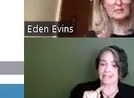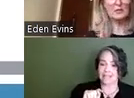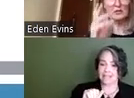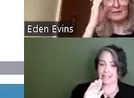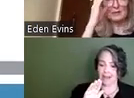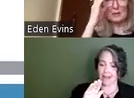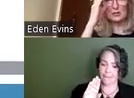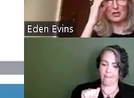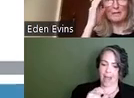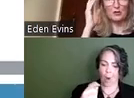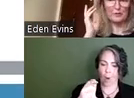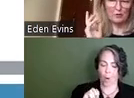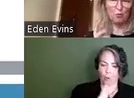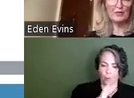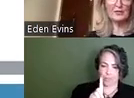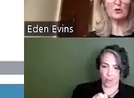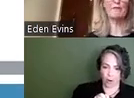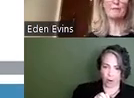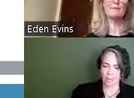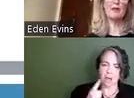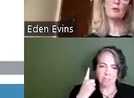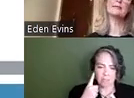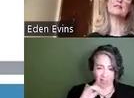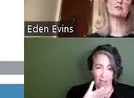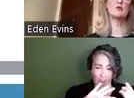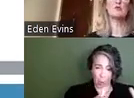is there something special about treatment with this group of people that we need to know so